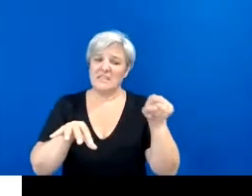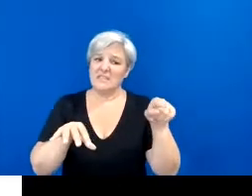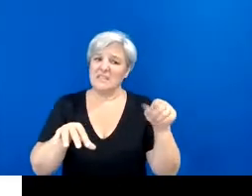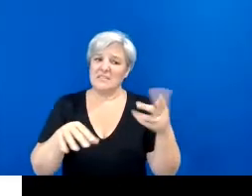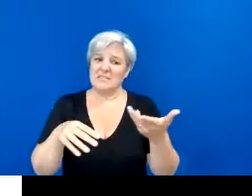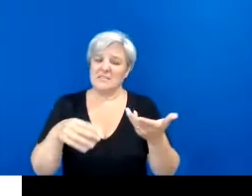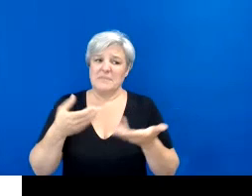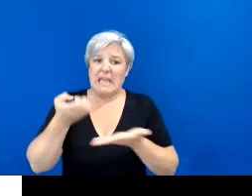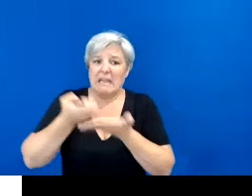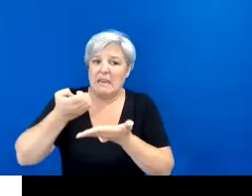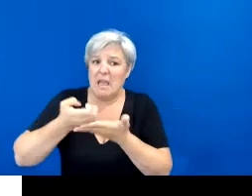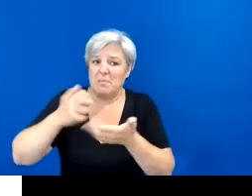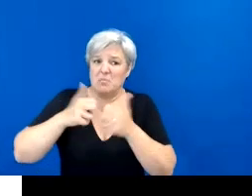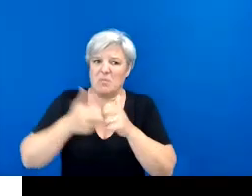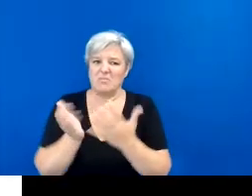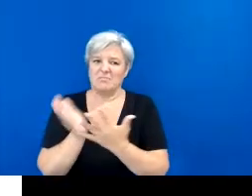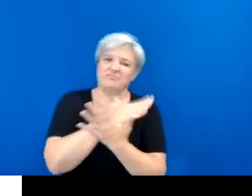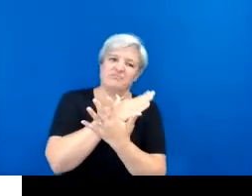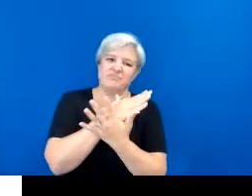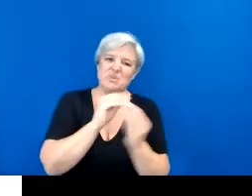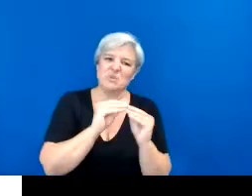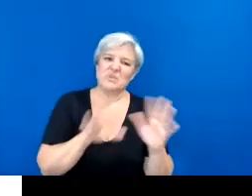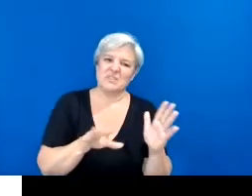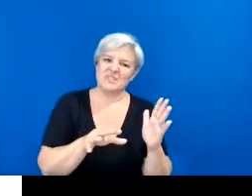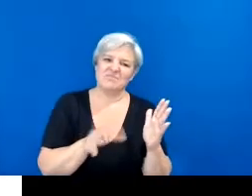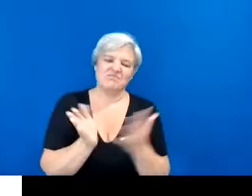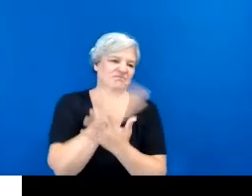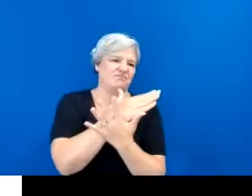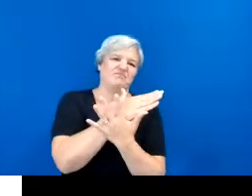those marginalized groups of students.